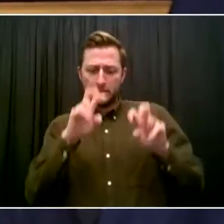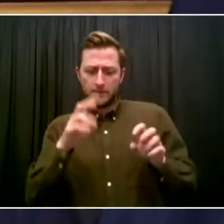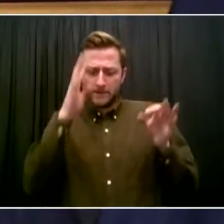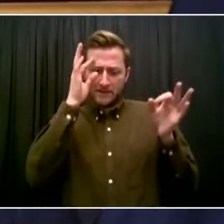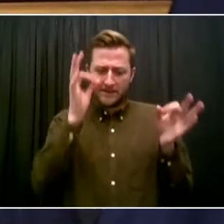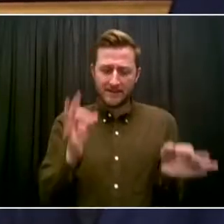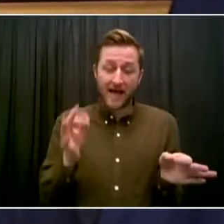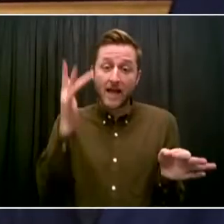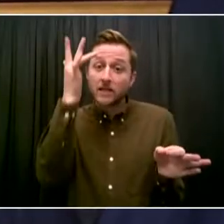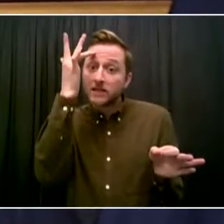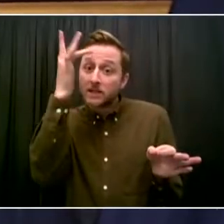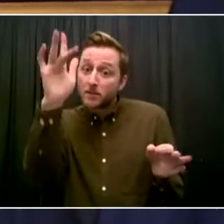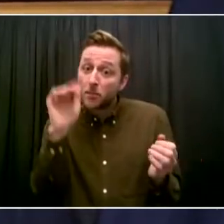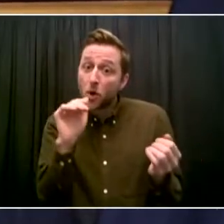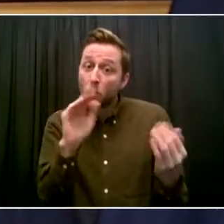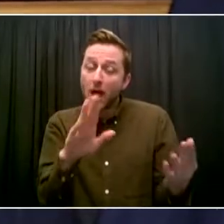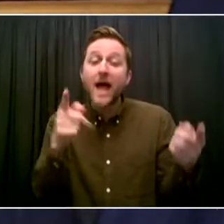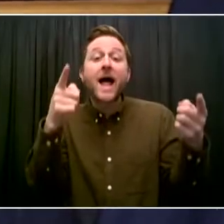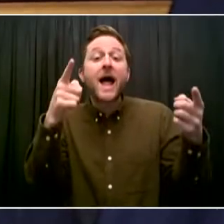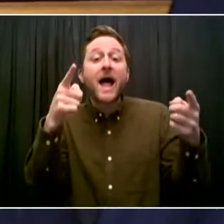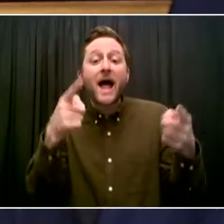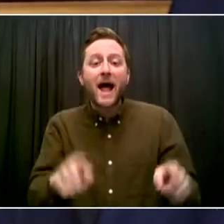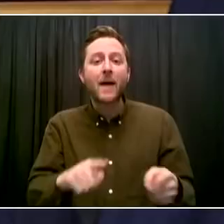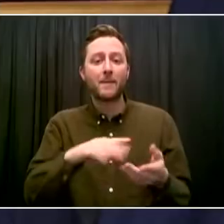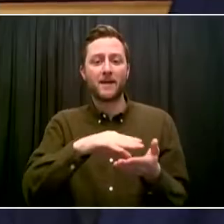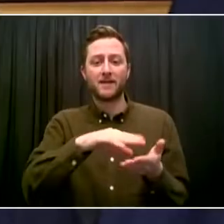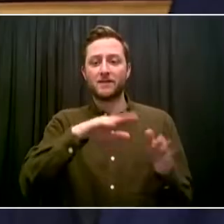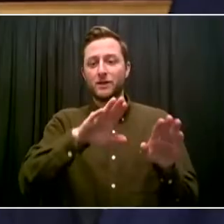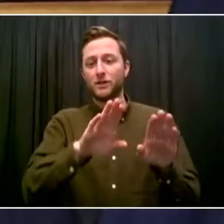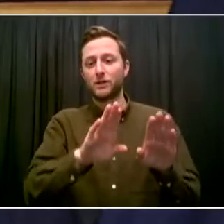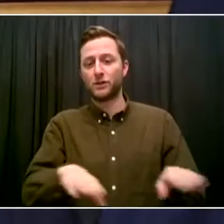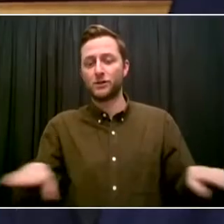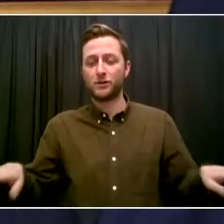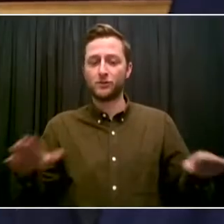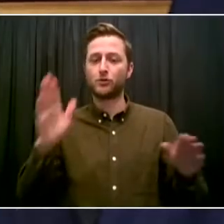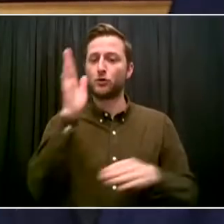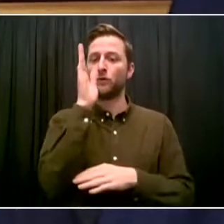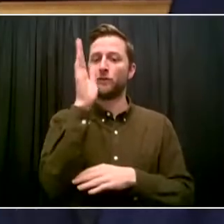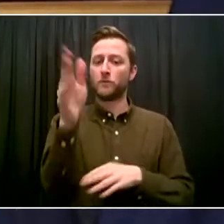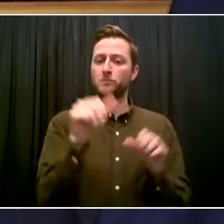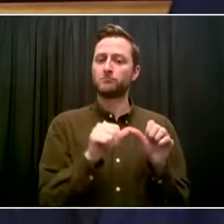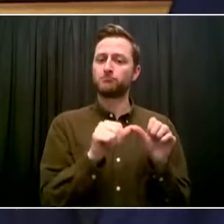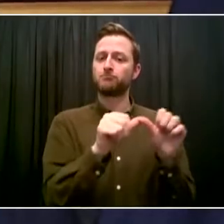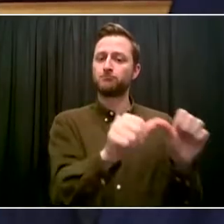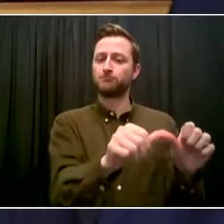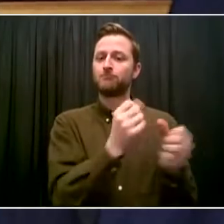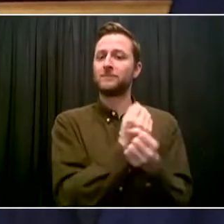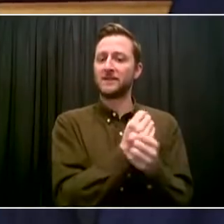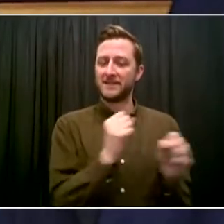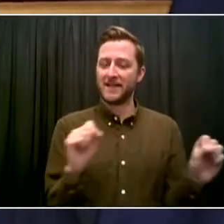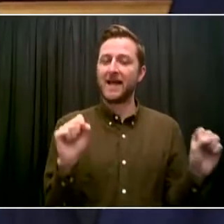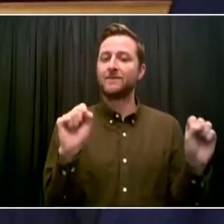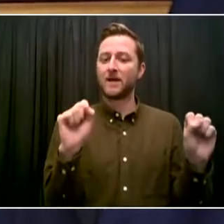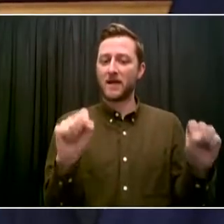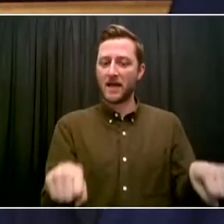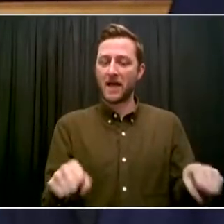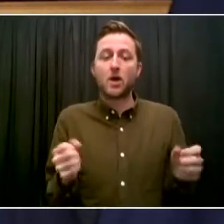WANT TO MAKE SMART DECIISONTOS ENSURE WE ARE NOT HARMFUL TO THE FUTURE OF OUR CHILDN REOR TO THE FUTURE OF THIS CITY.